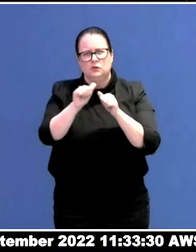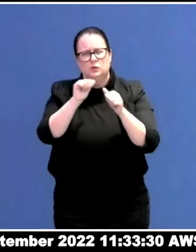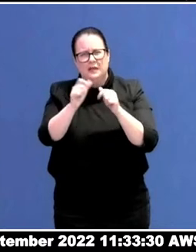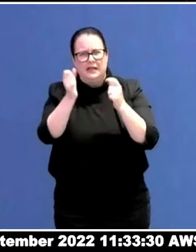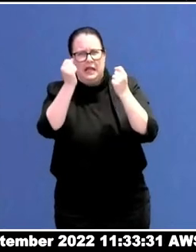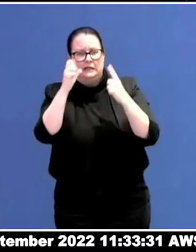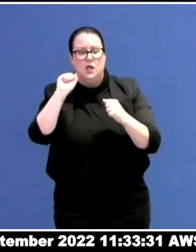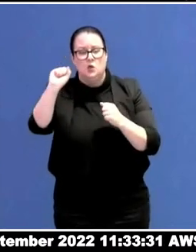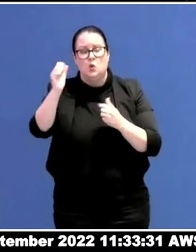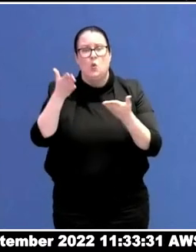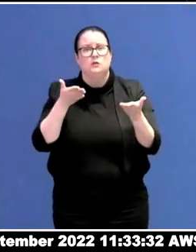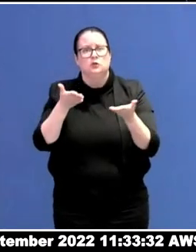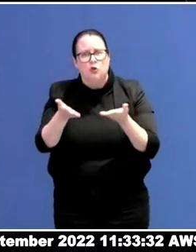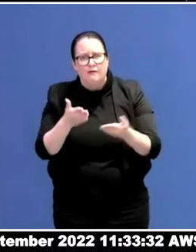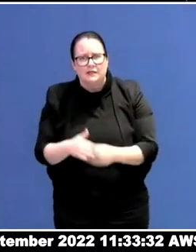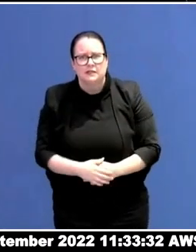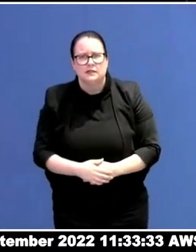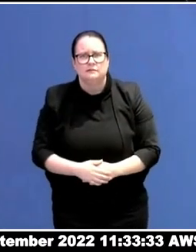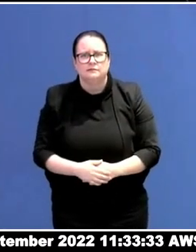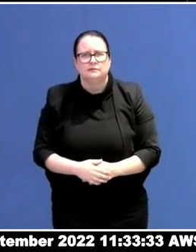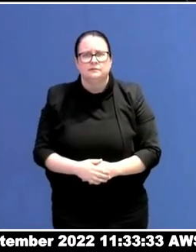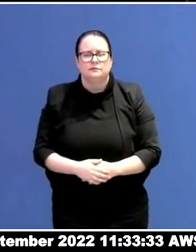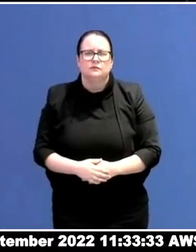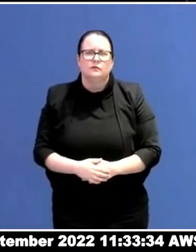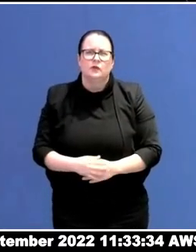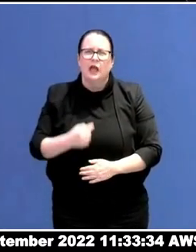provided. I'm just conscious of time so I won't - we won't be able to go into great